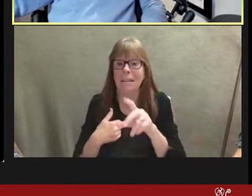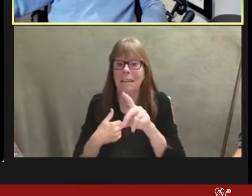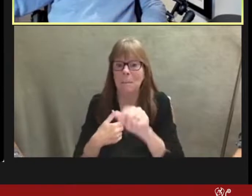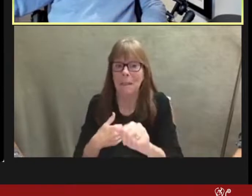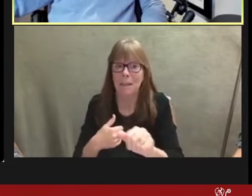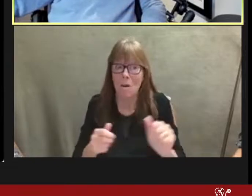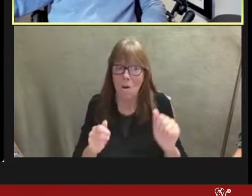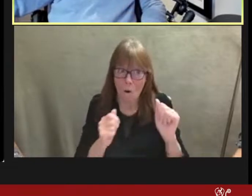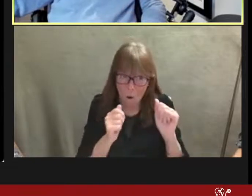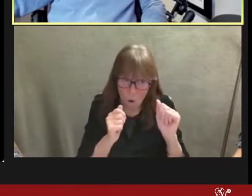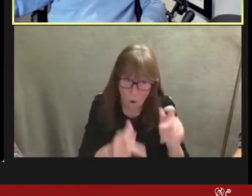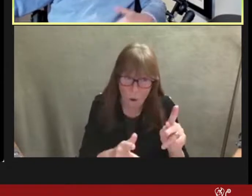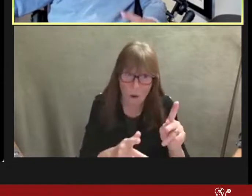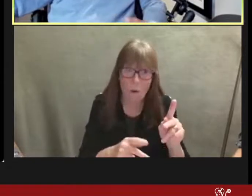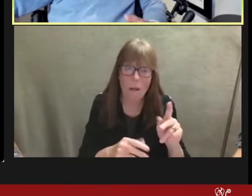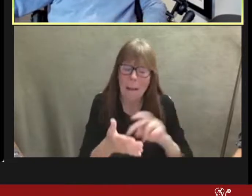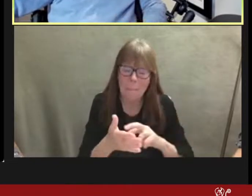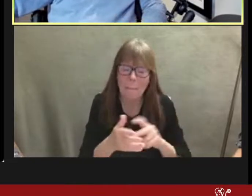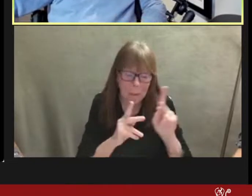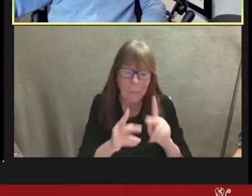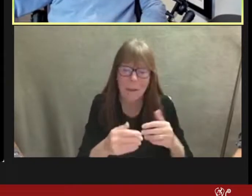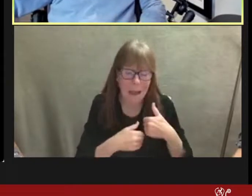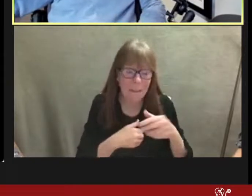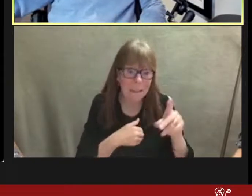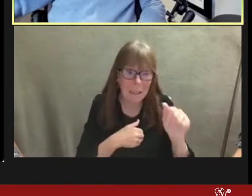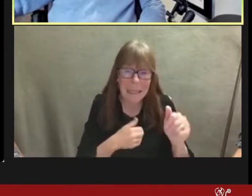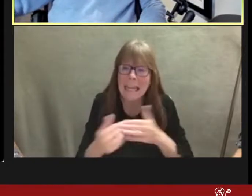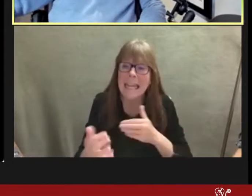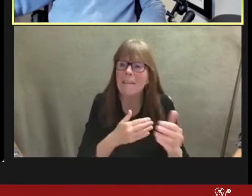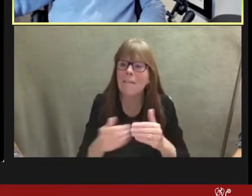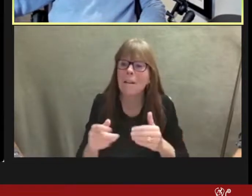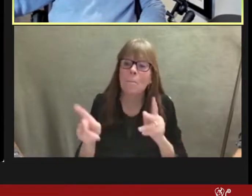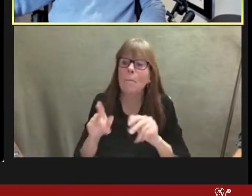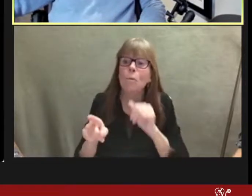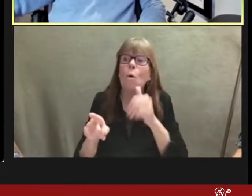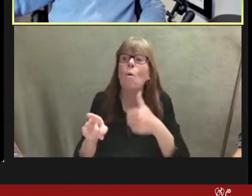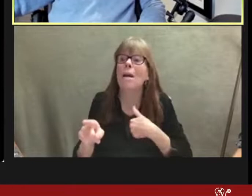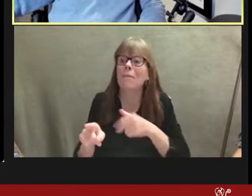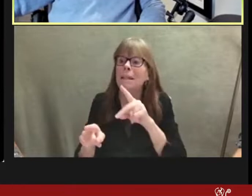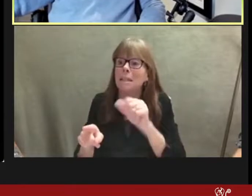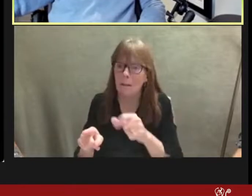disabilities [and] without disabilities, would benefit. Because those skills can be used to treat